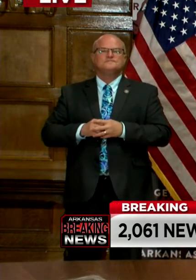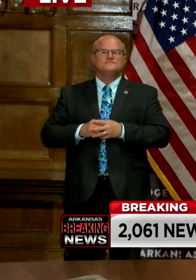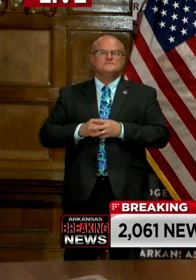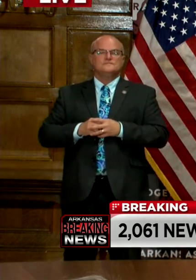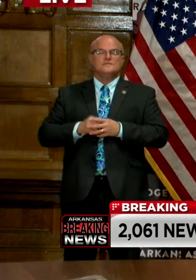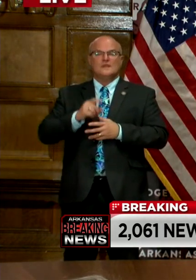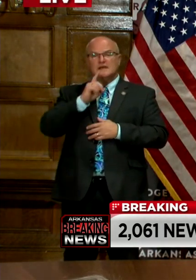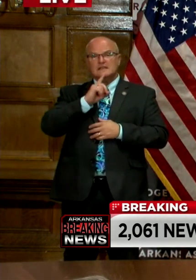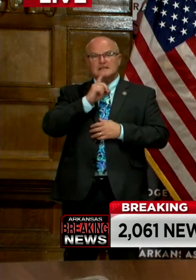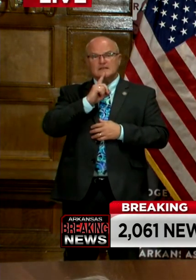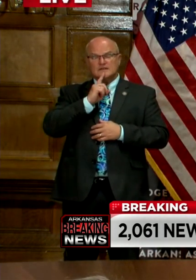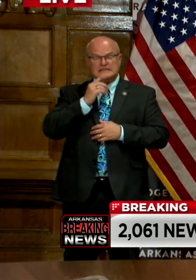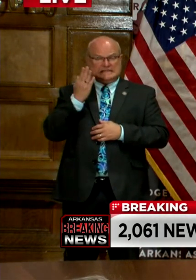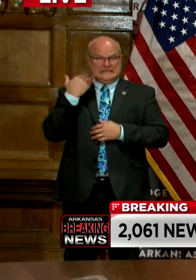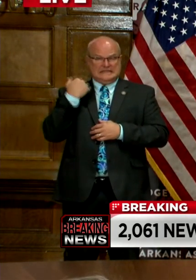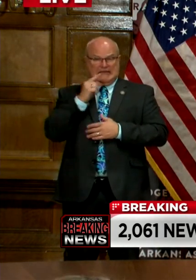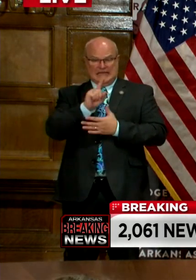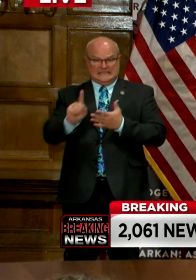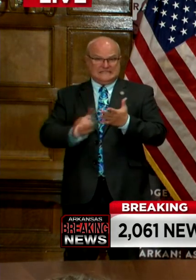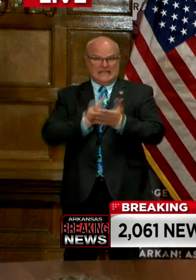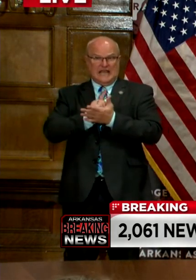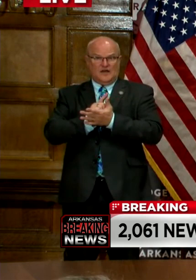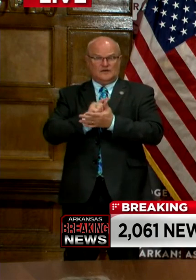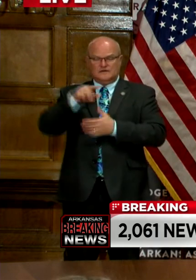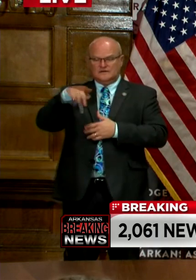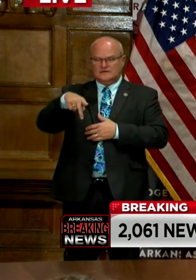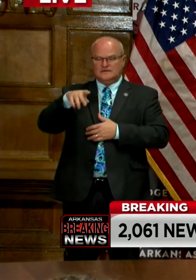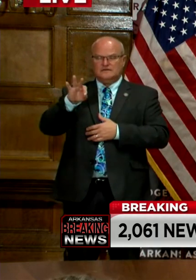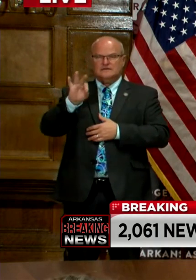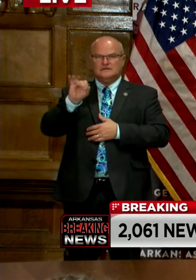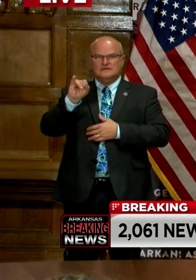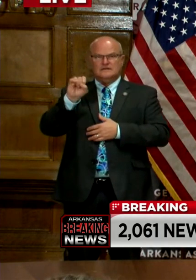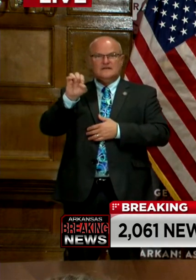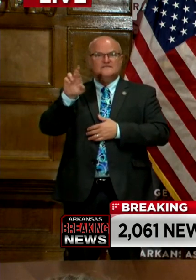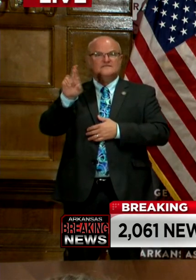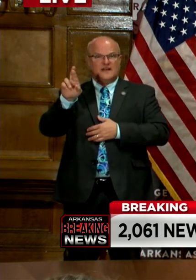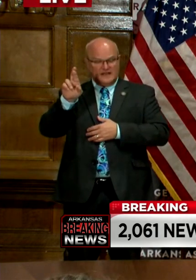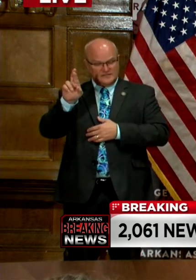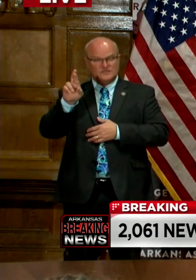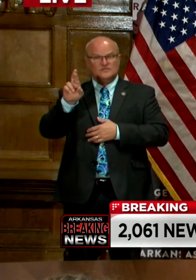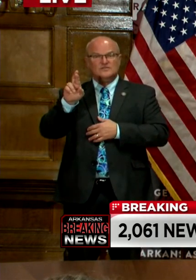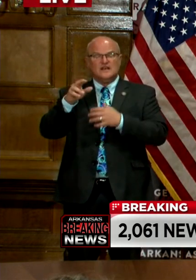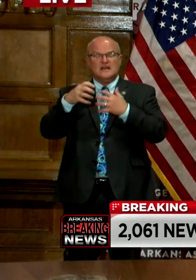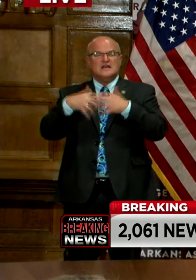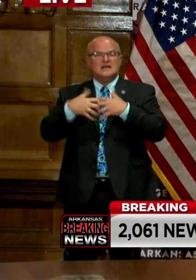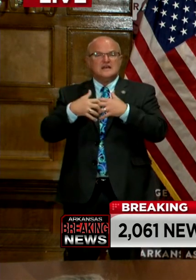AND CAN PROVIDE THAT FOR YOU. I'LL MOVE ON TO ONE OTHER TOPIC AND TURN IT BACK OVER TO THE